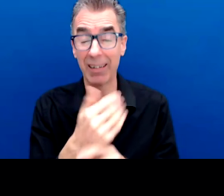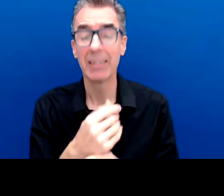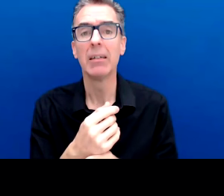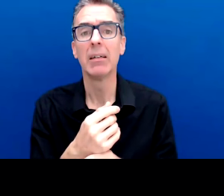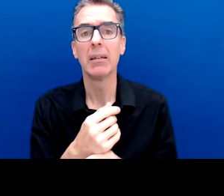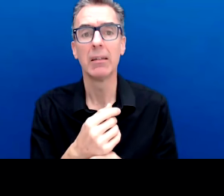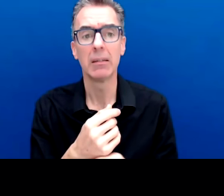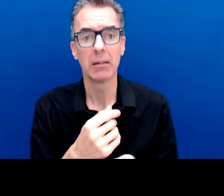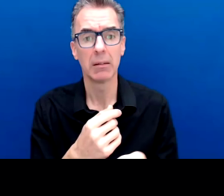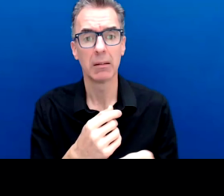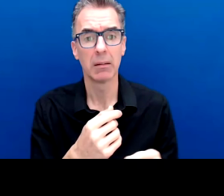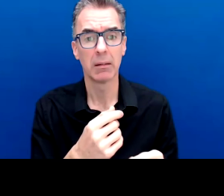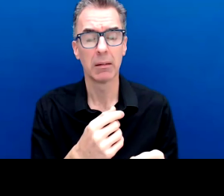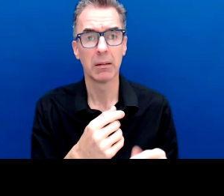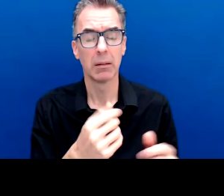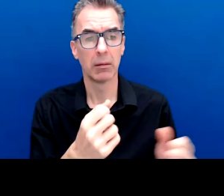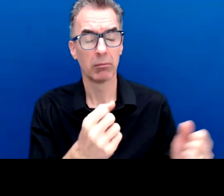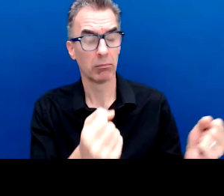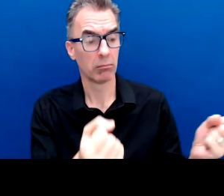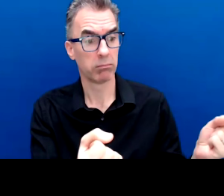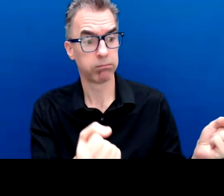and not get feedback from students.